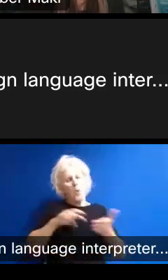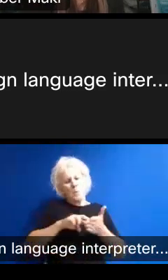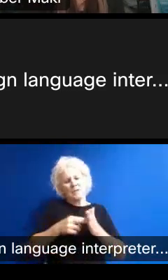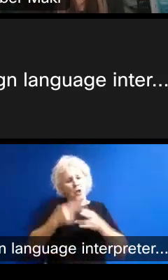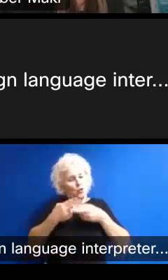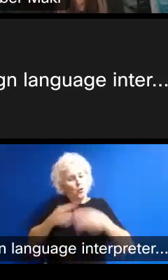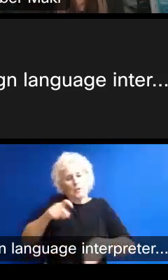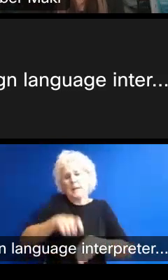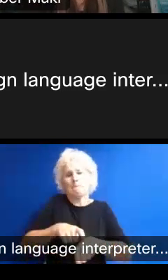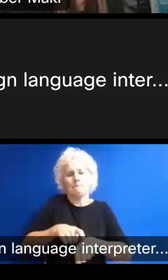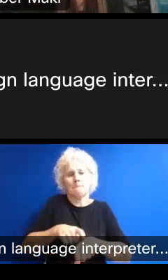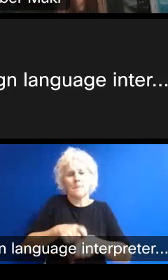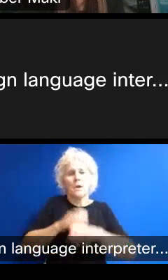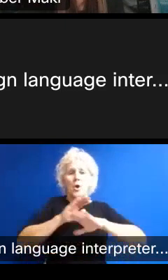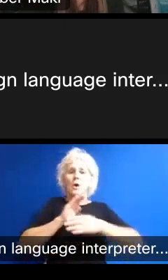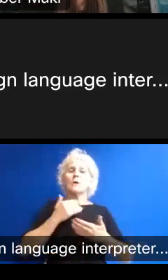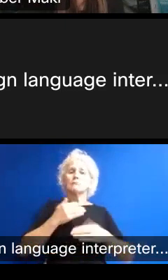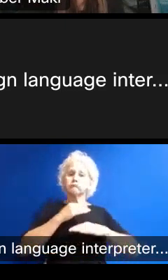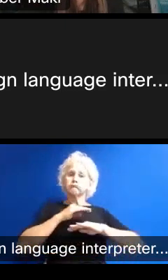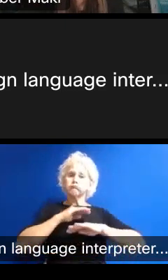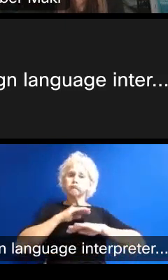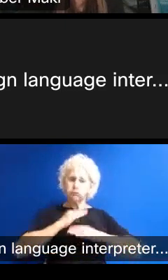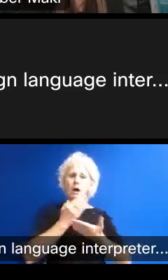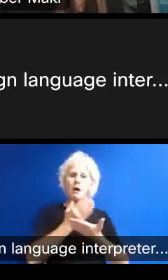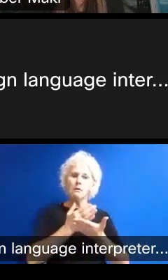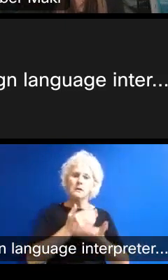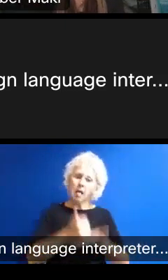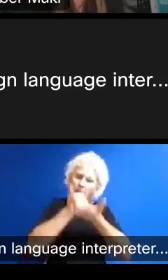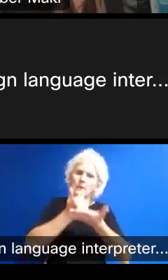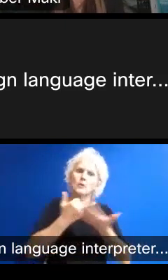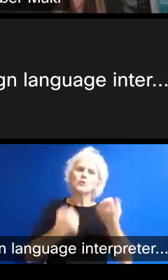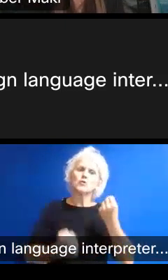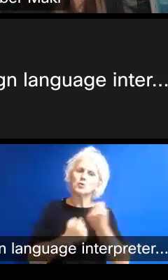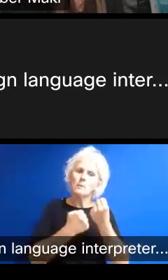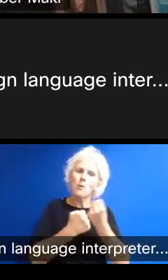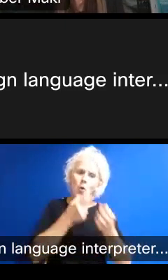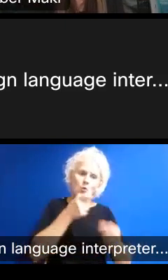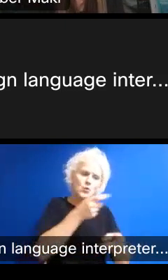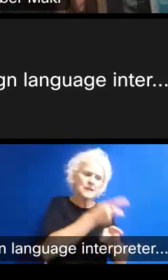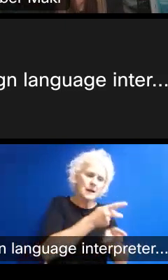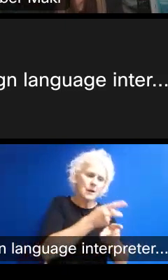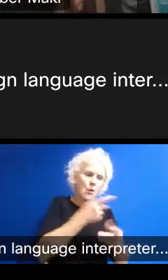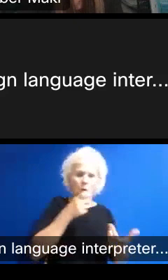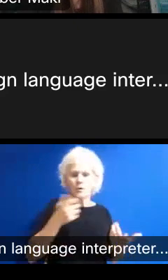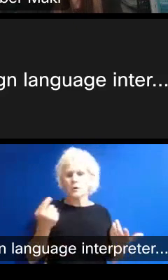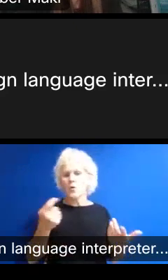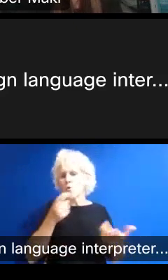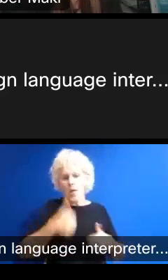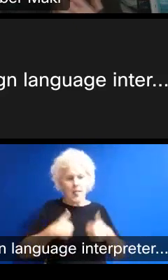some relief to support the caregivers and others who might be living with a person who's putting